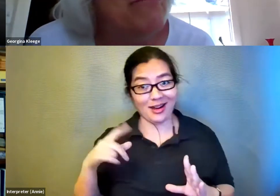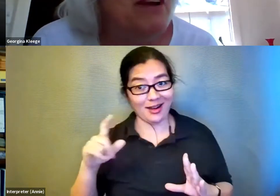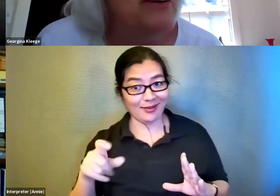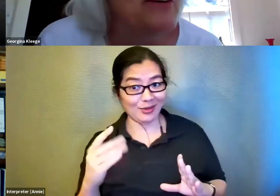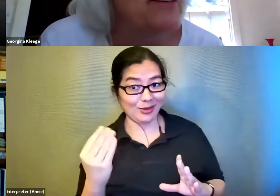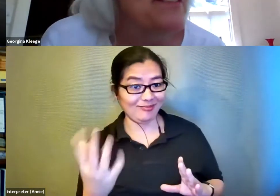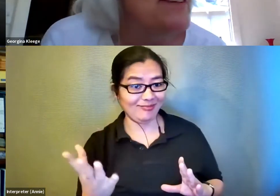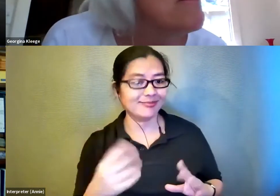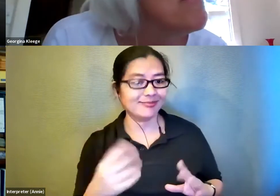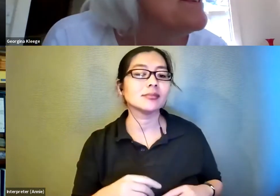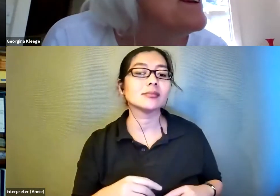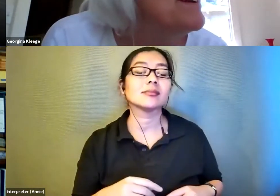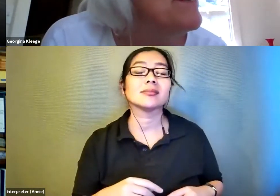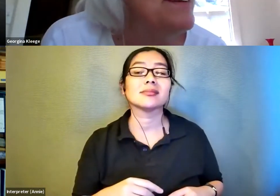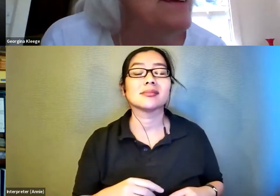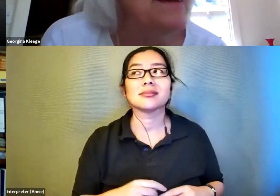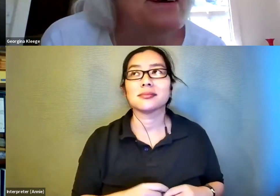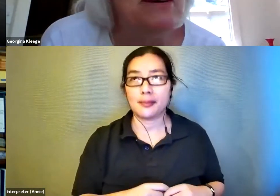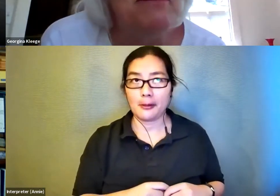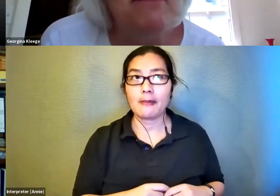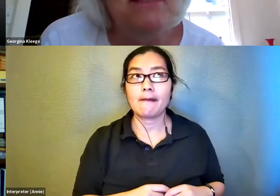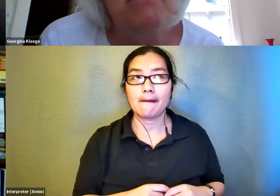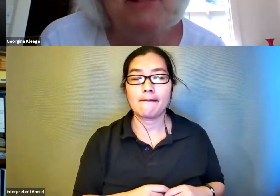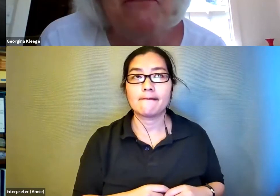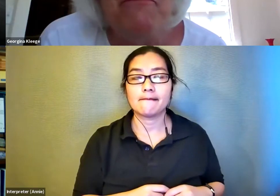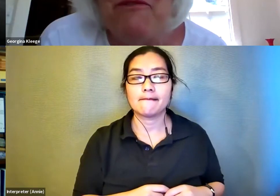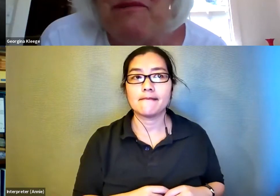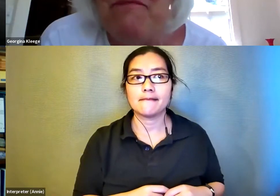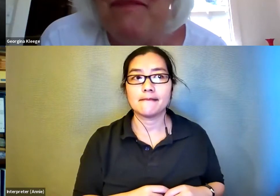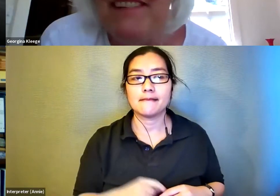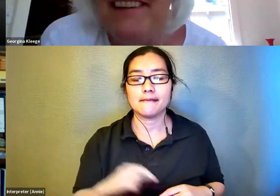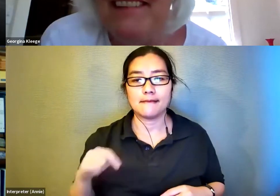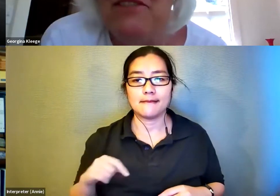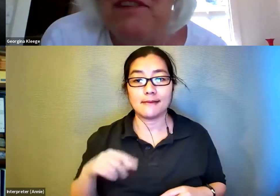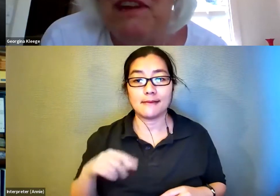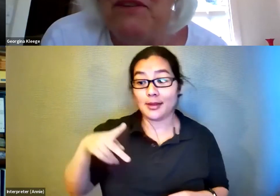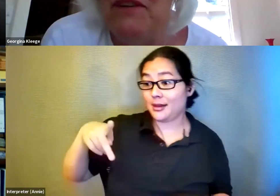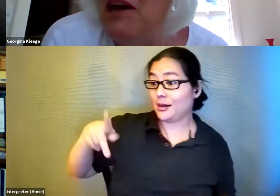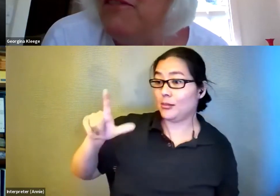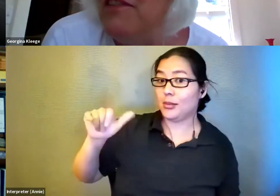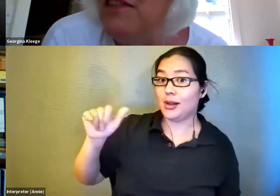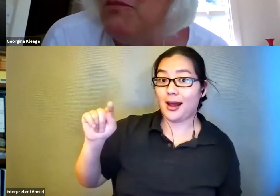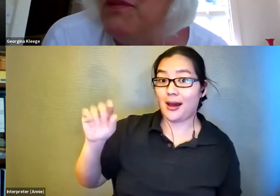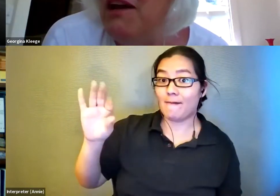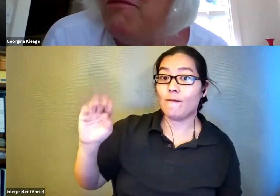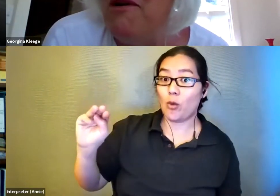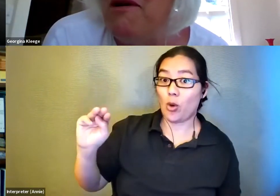failures of the platform , this video conferencing platform